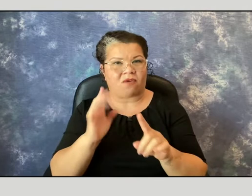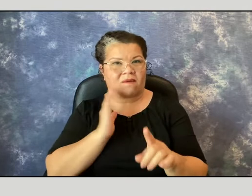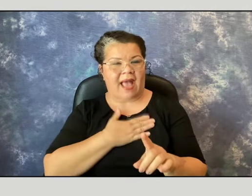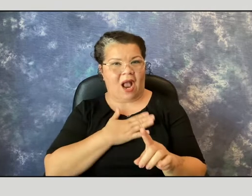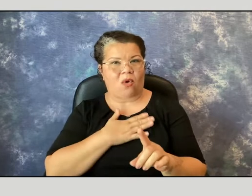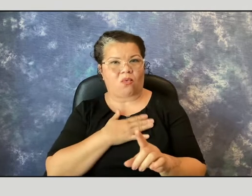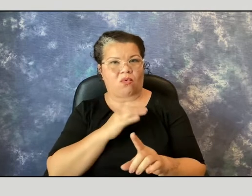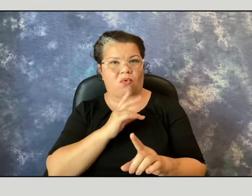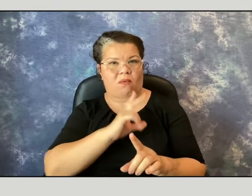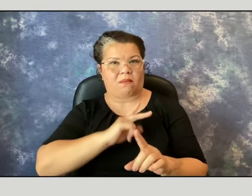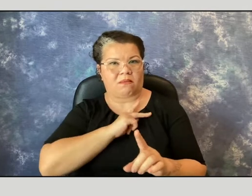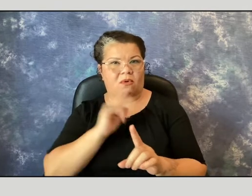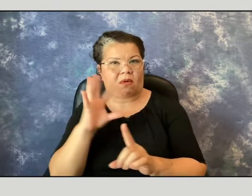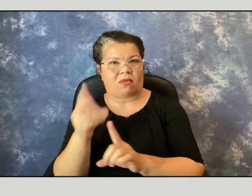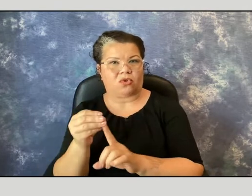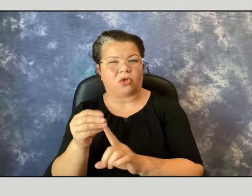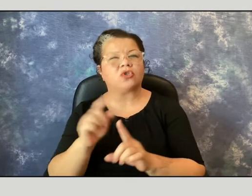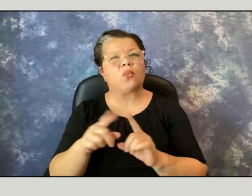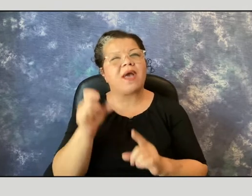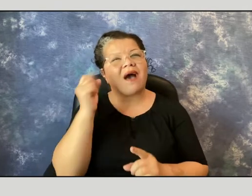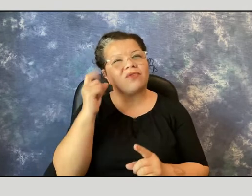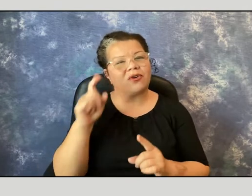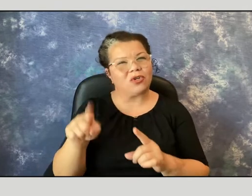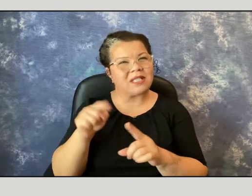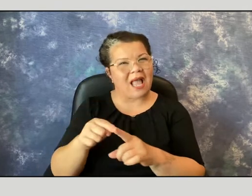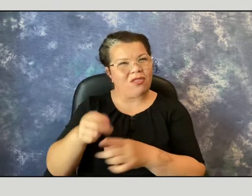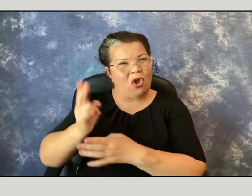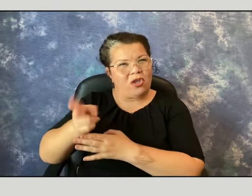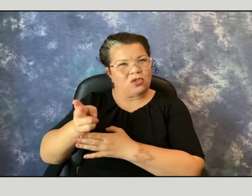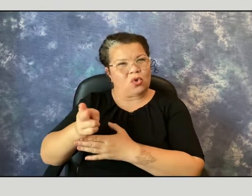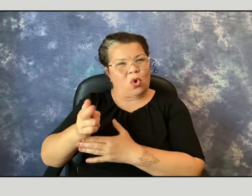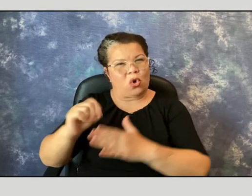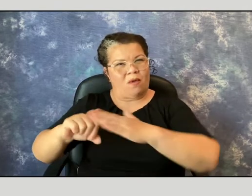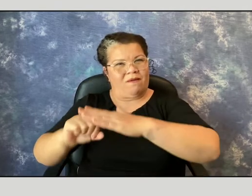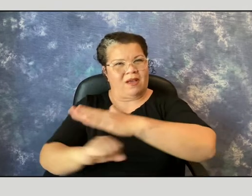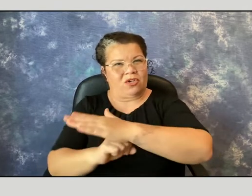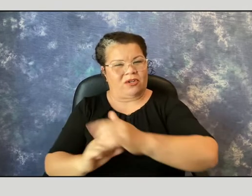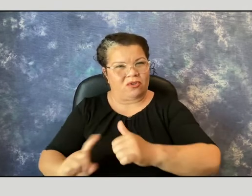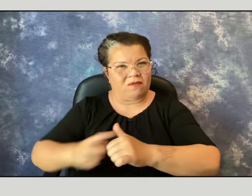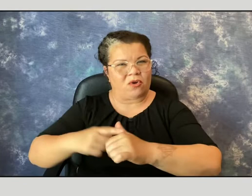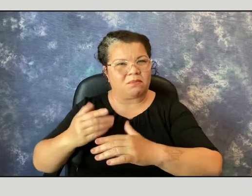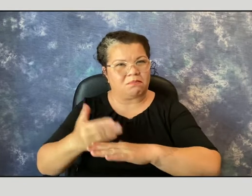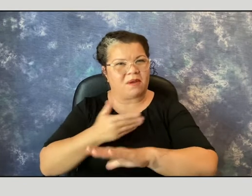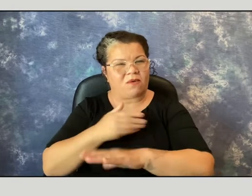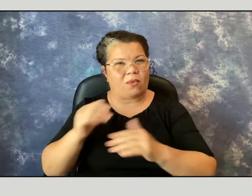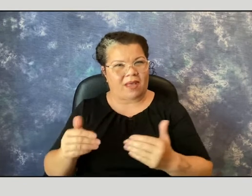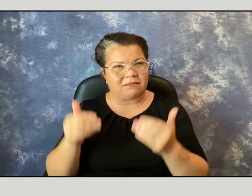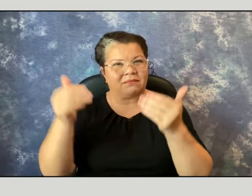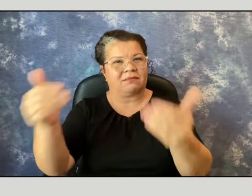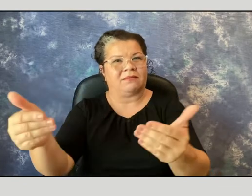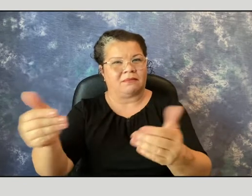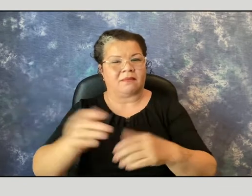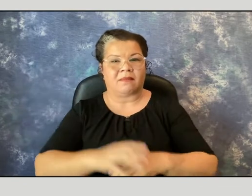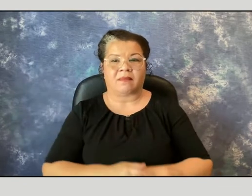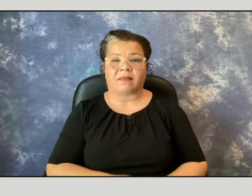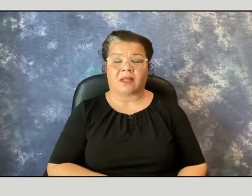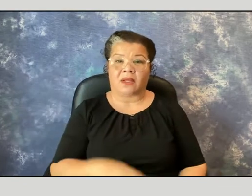that Caribbean historical foundation. Such a rich answer. Thank you so much.